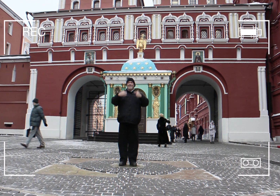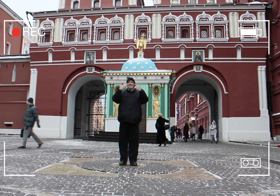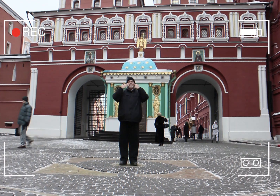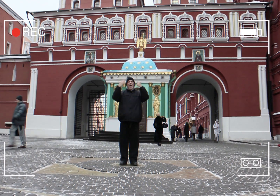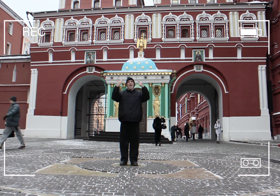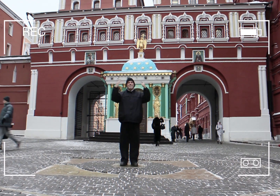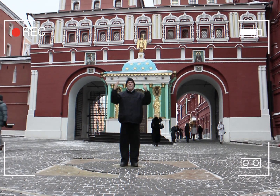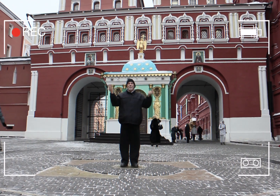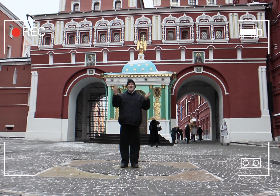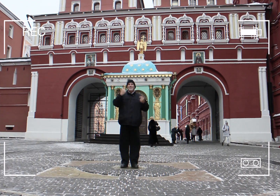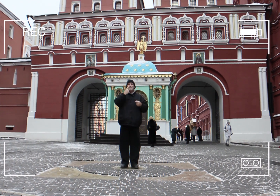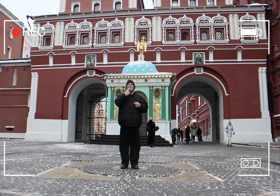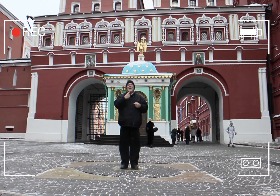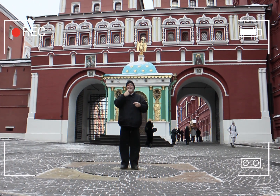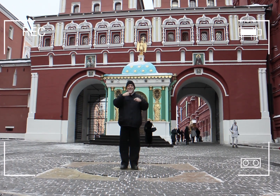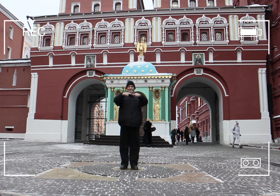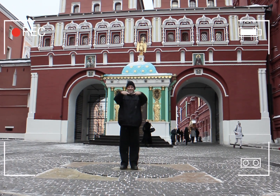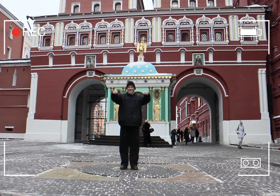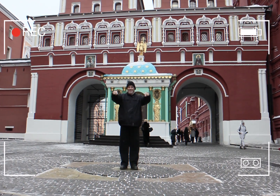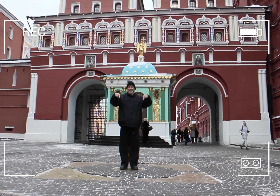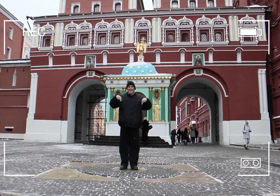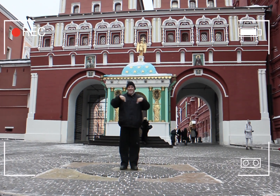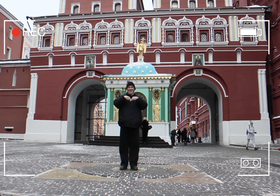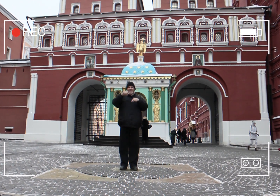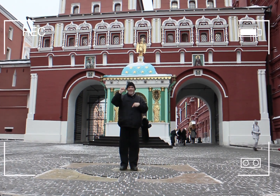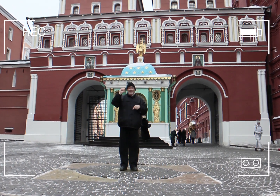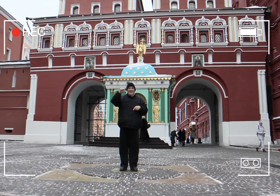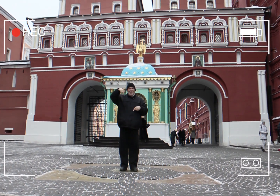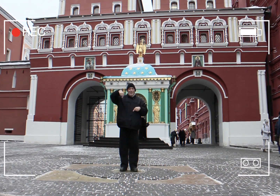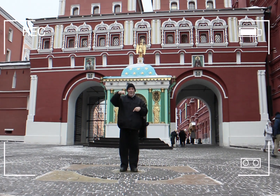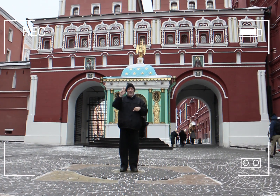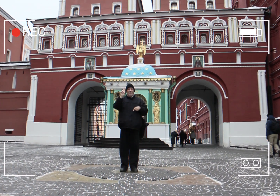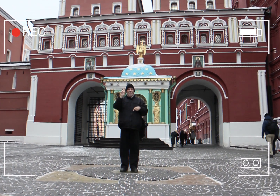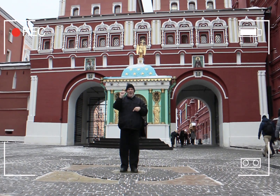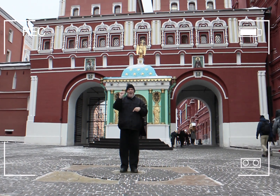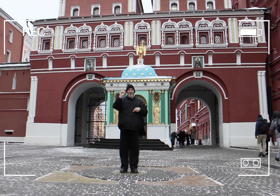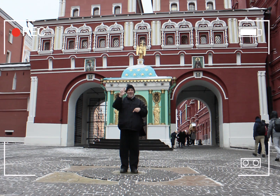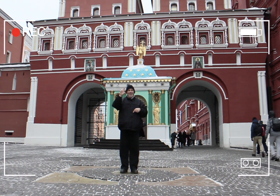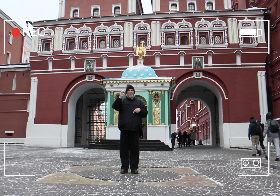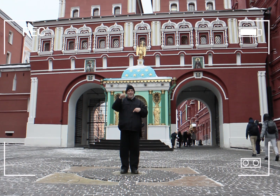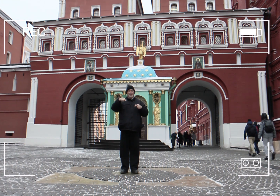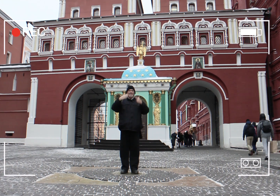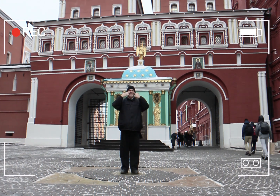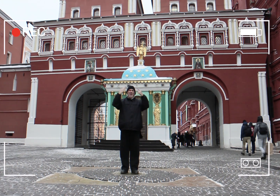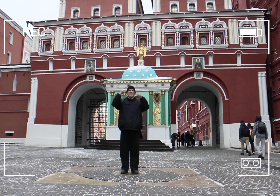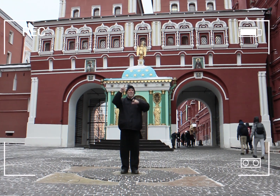I'm here at the famous Red Square!